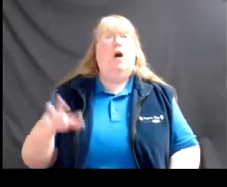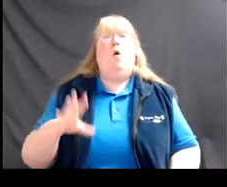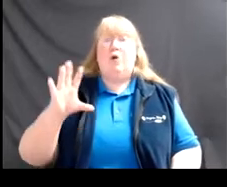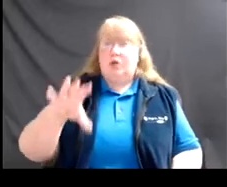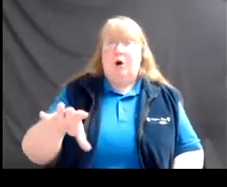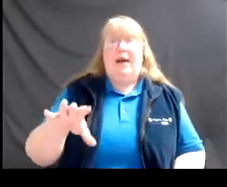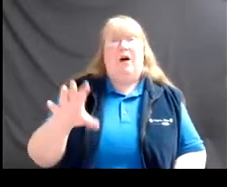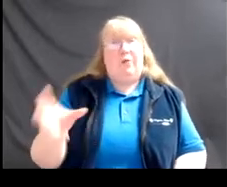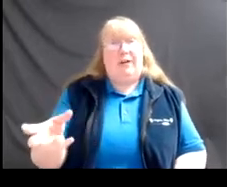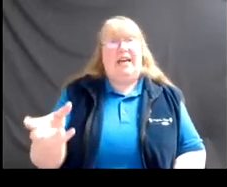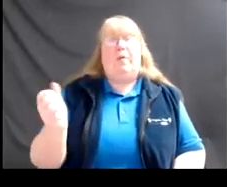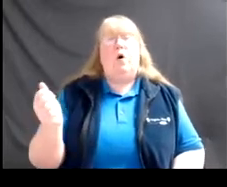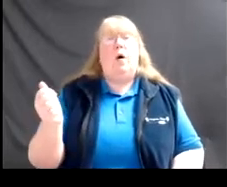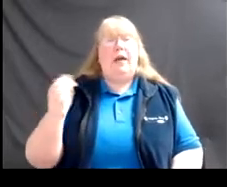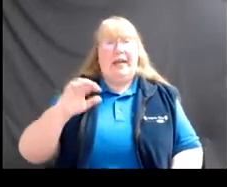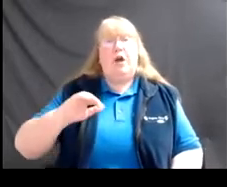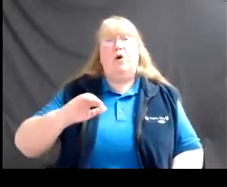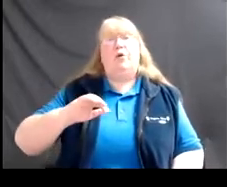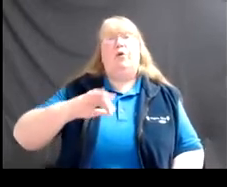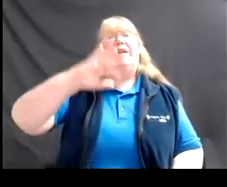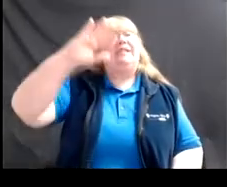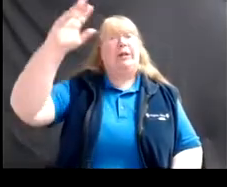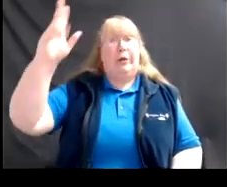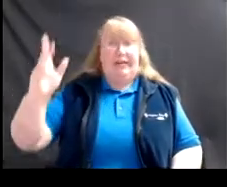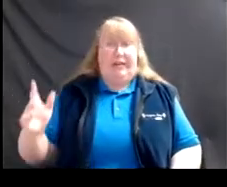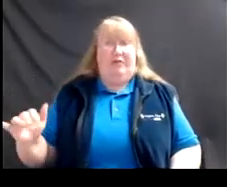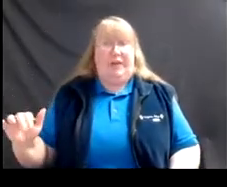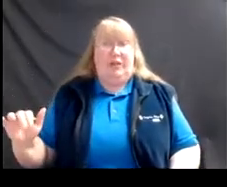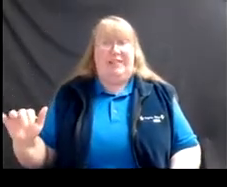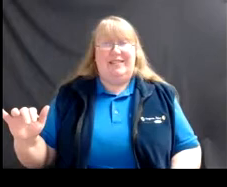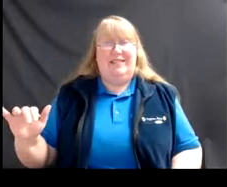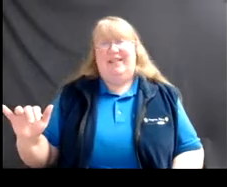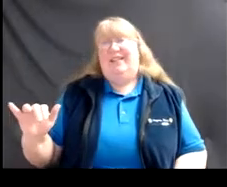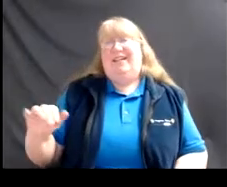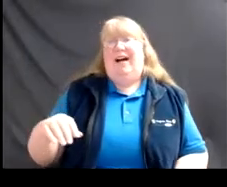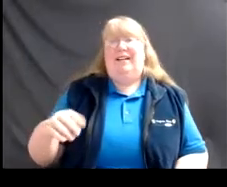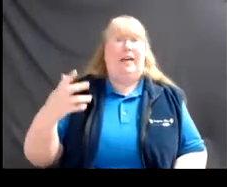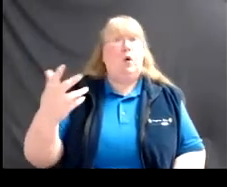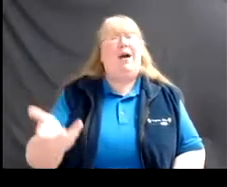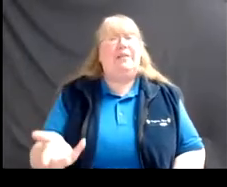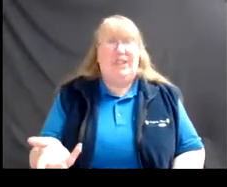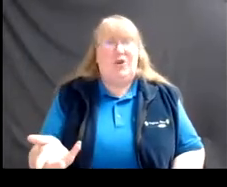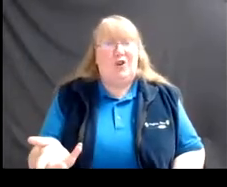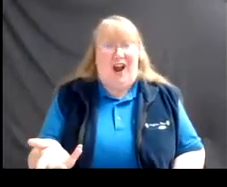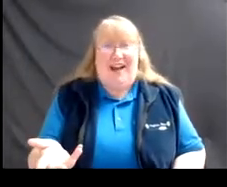Or the doorbell, for example, can go through a series of pitches. Like the Westminster chime